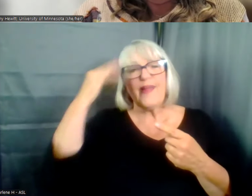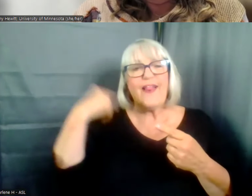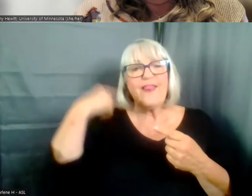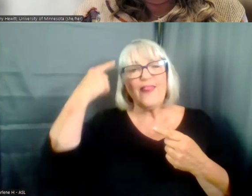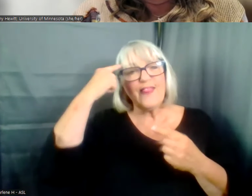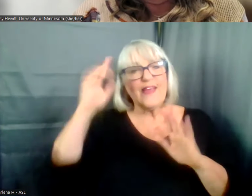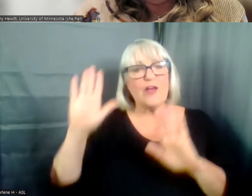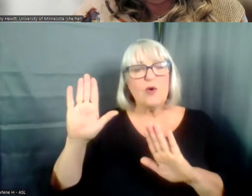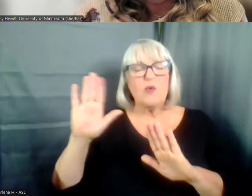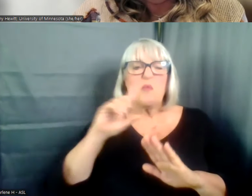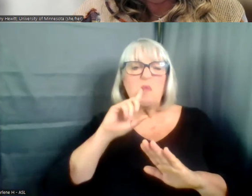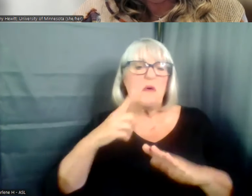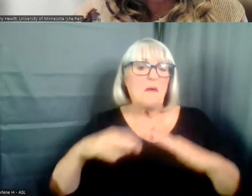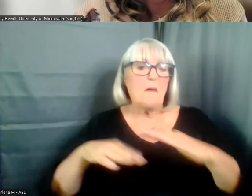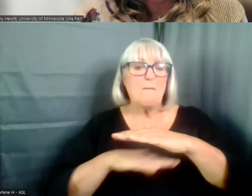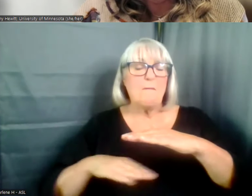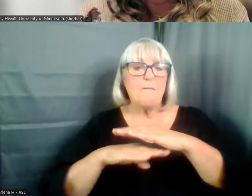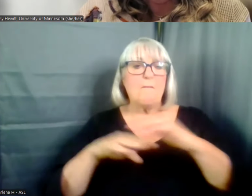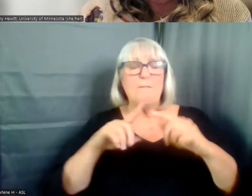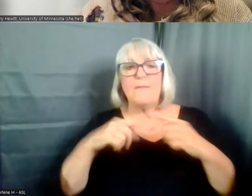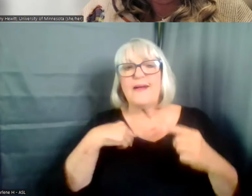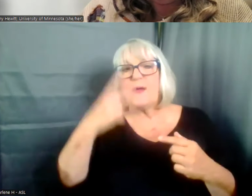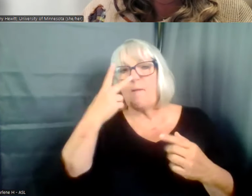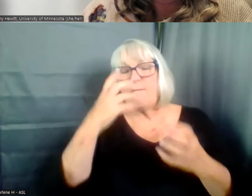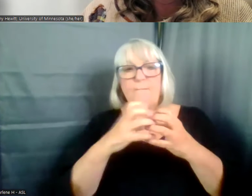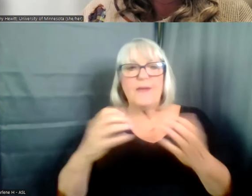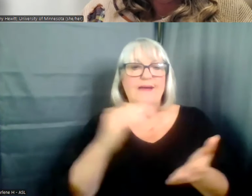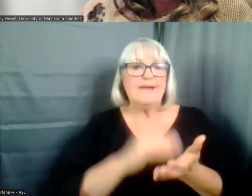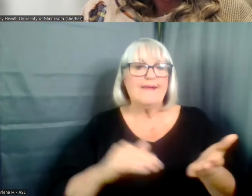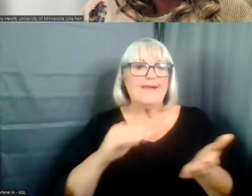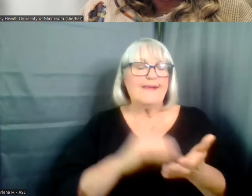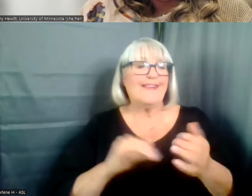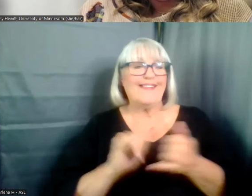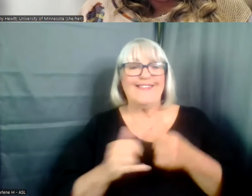actually pretty basic, but I see so many times that these things are forgotten.